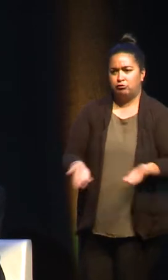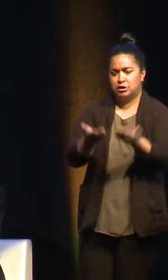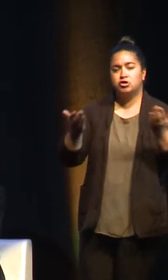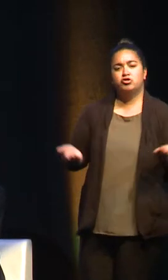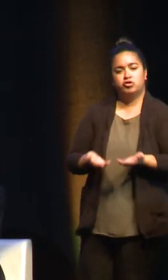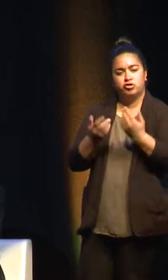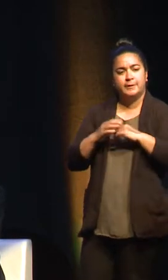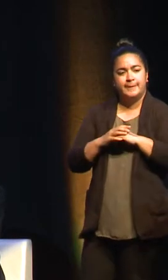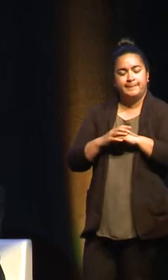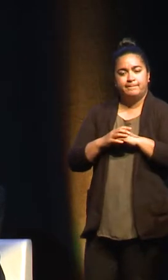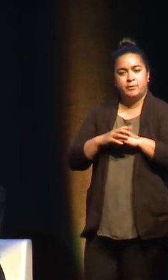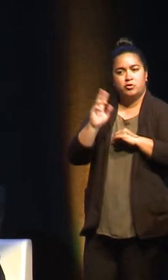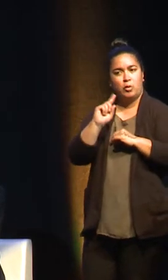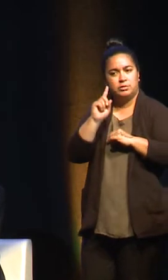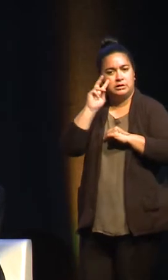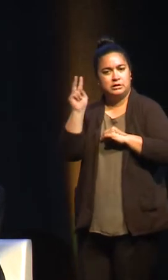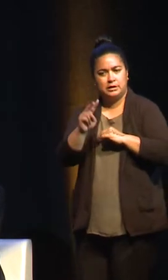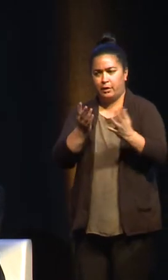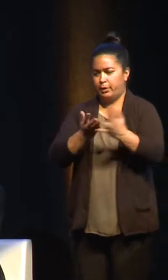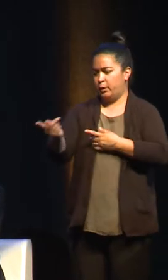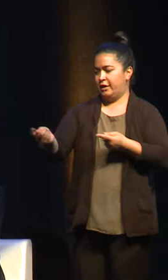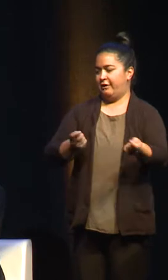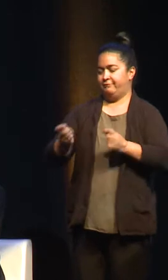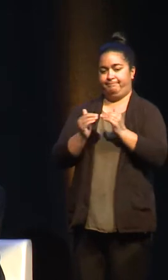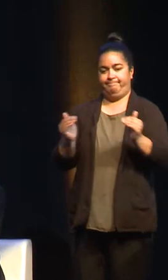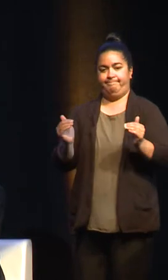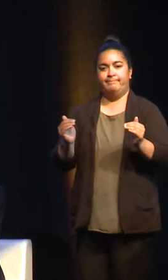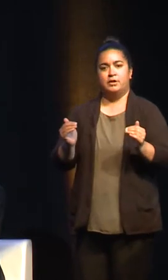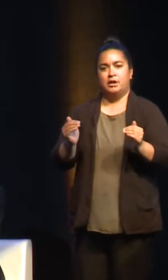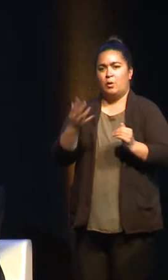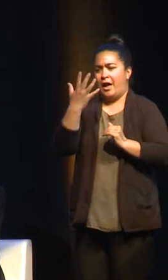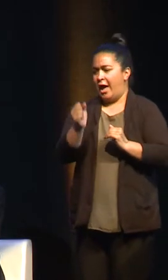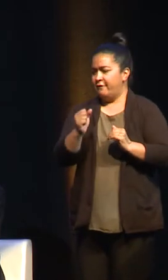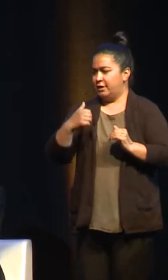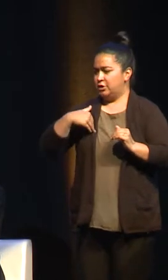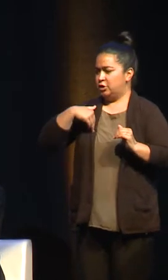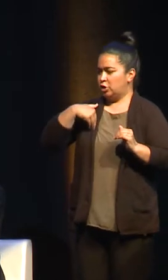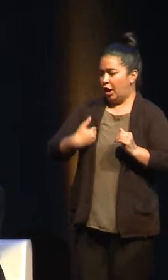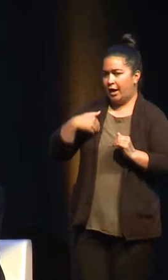we're seeing is at the governance level that there is a desire and understanding to make